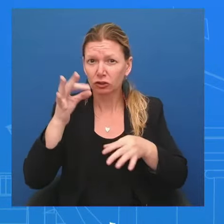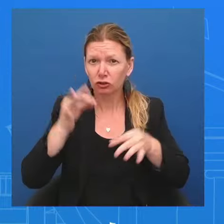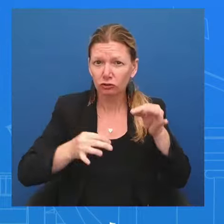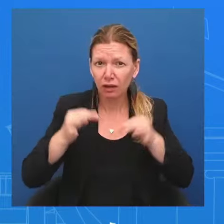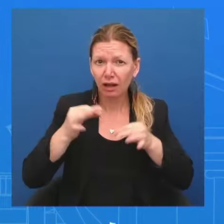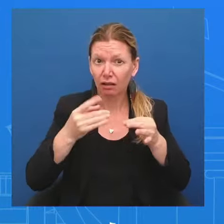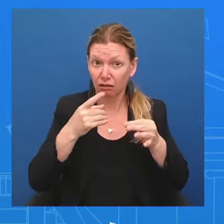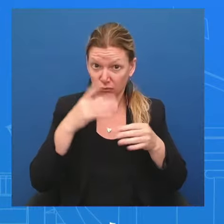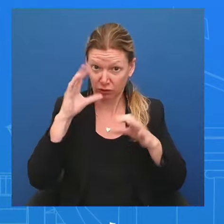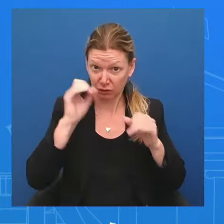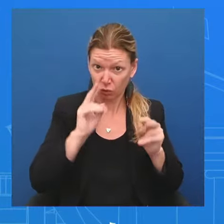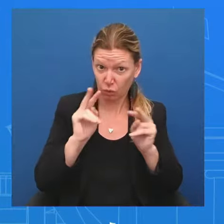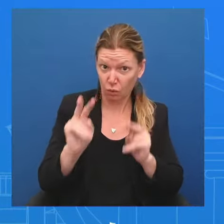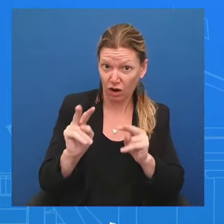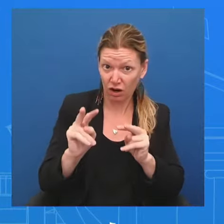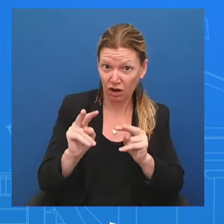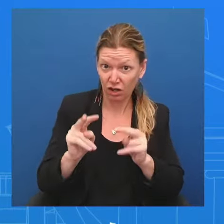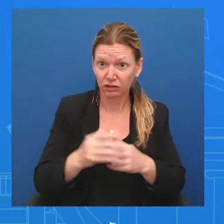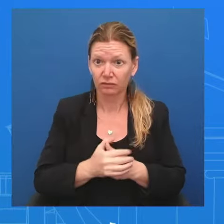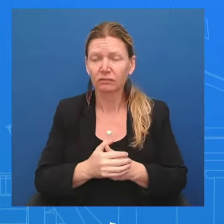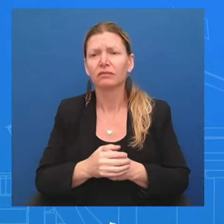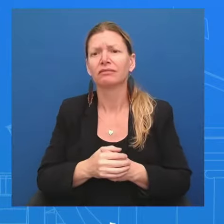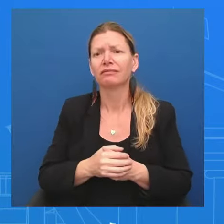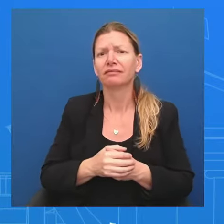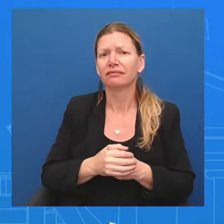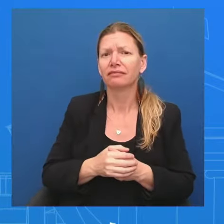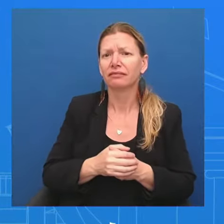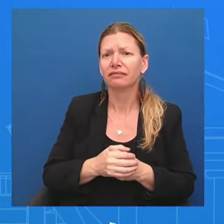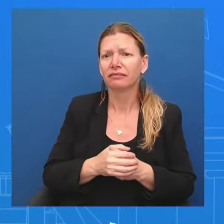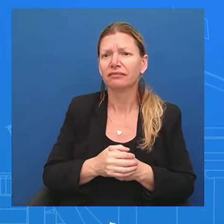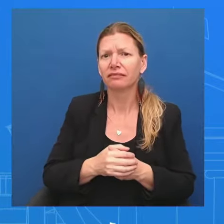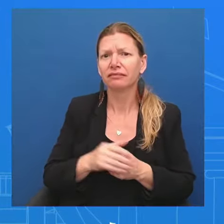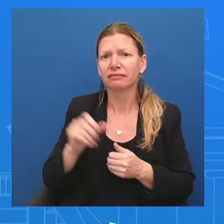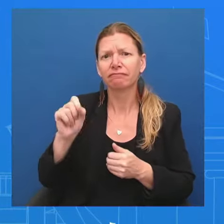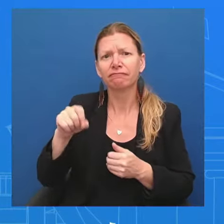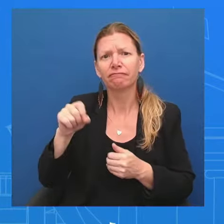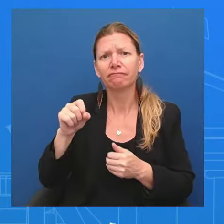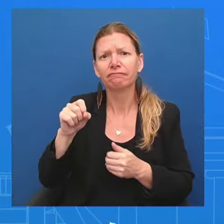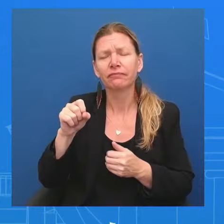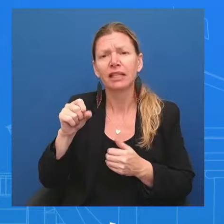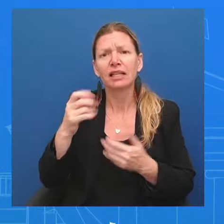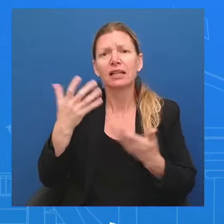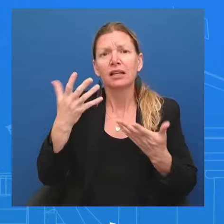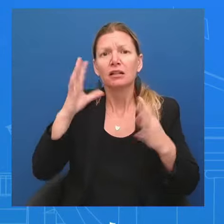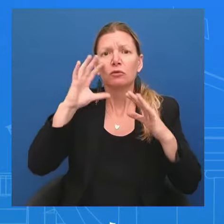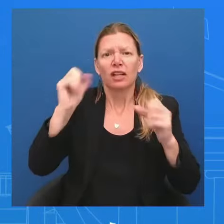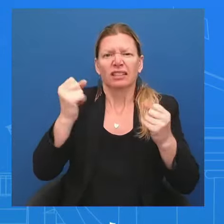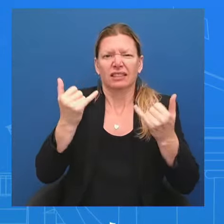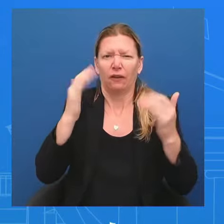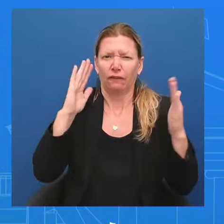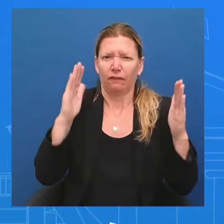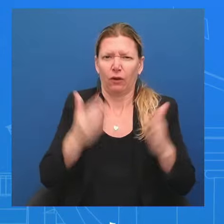on what's in front of him right now, which is dealing with what's important for the American people,